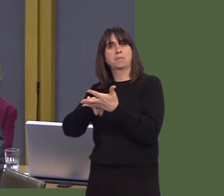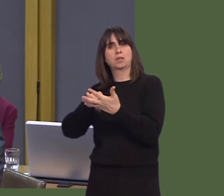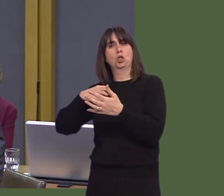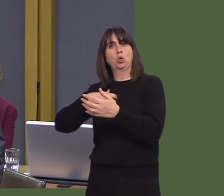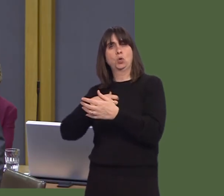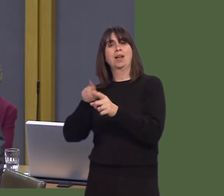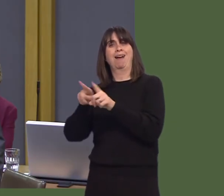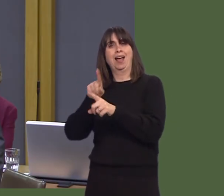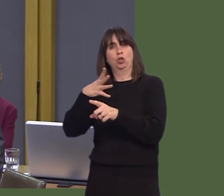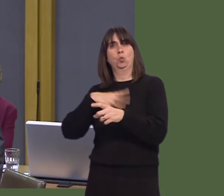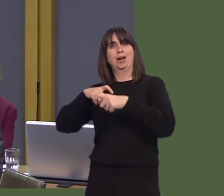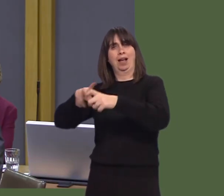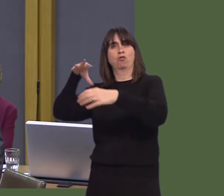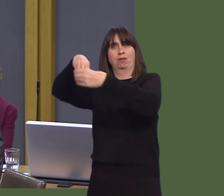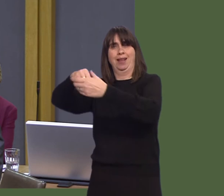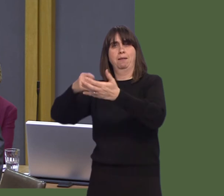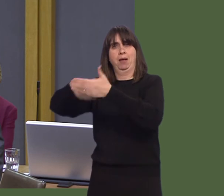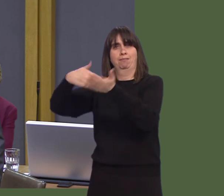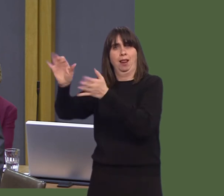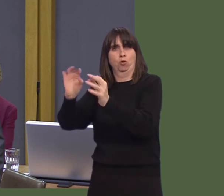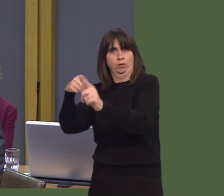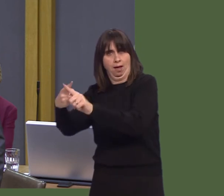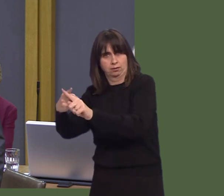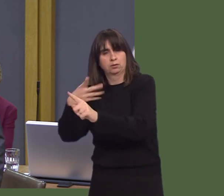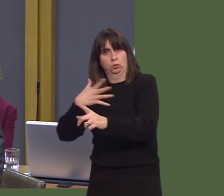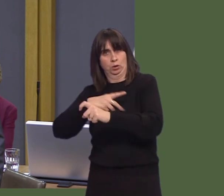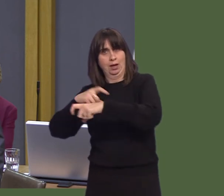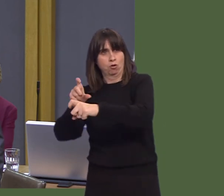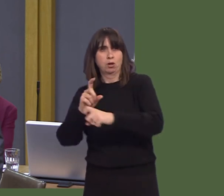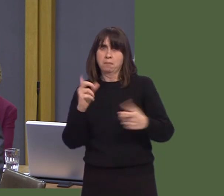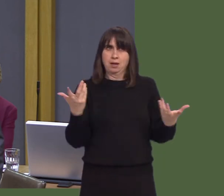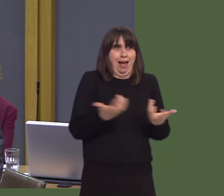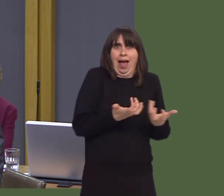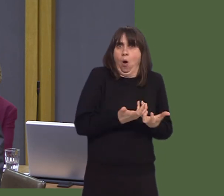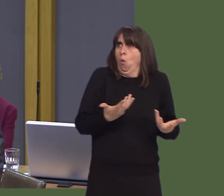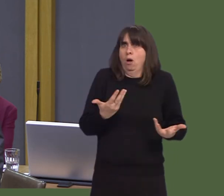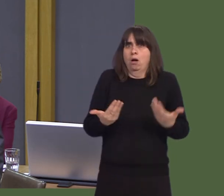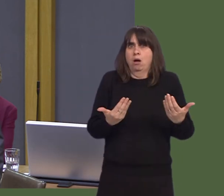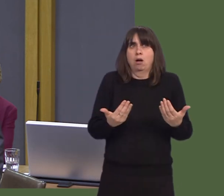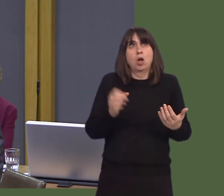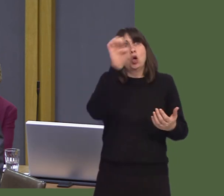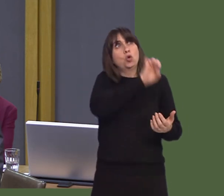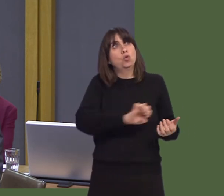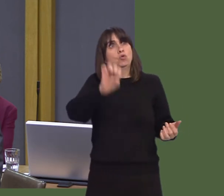ahead of the curve, which we desperately need? Carwyn Jones AM: Our economic action plan clearly identifies the automation and digitalisation challenges